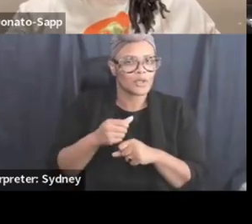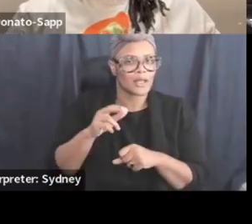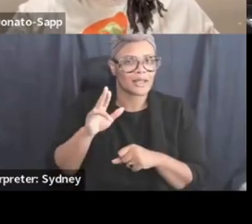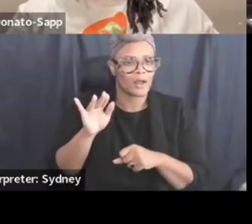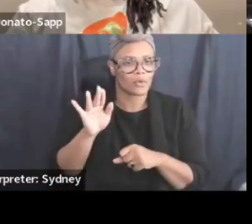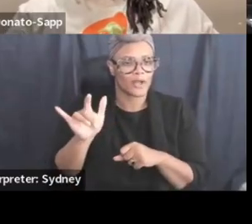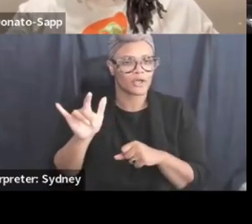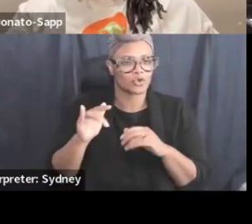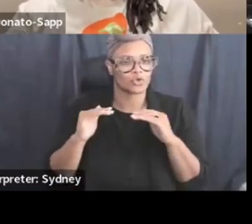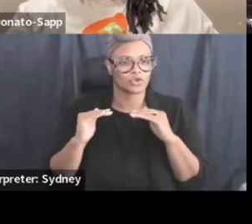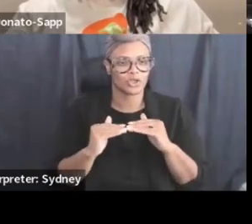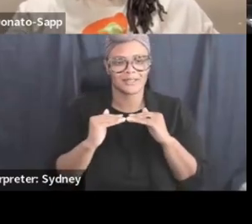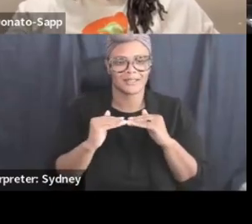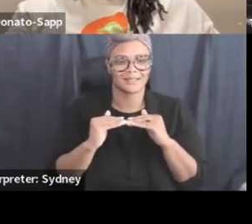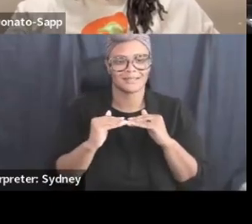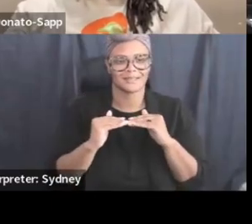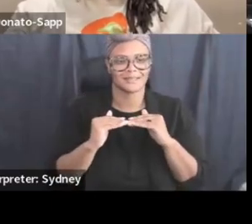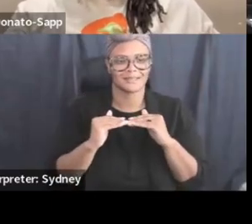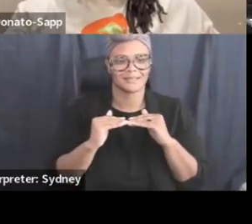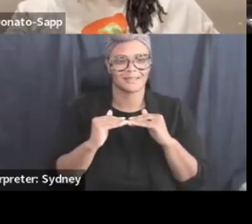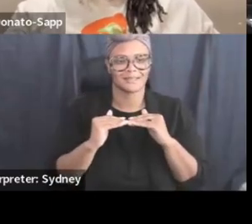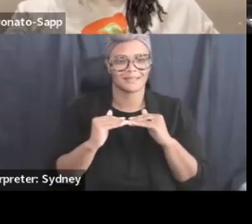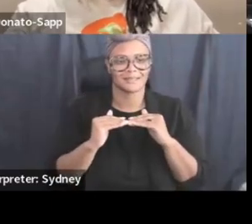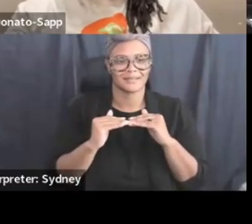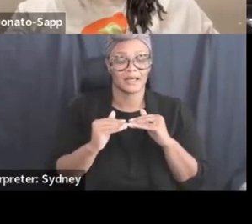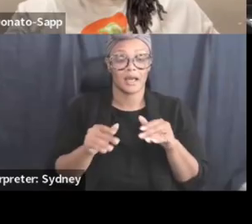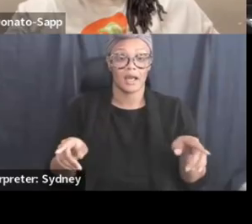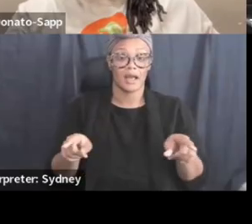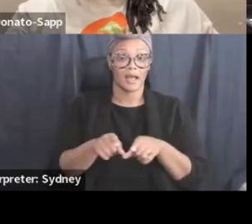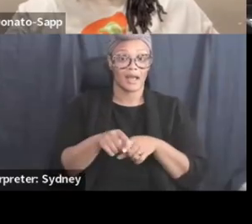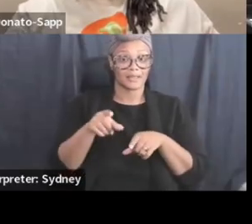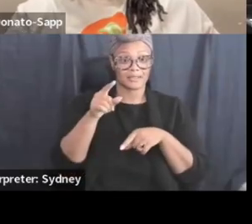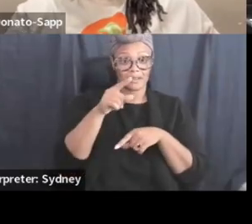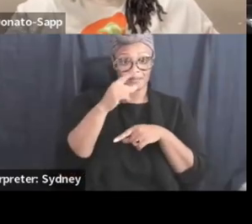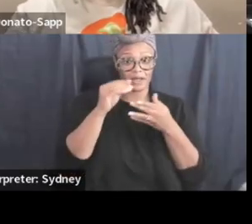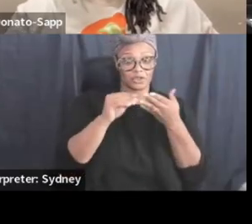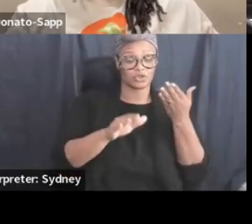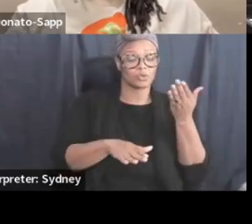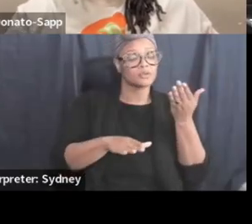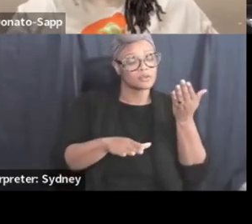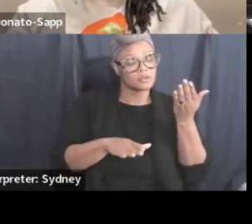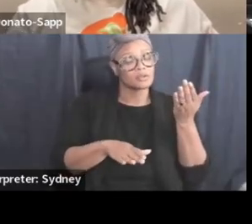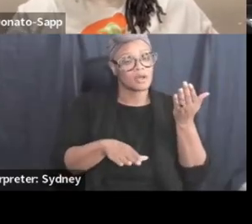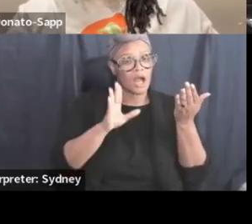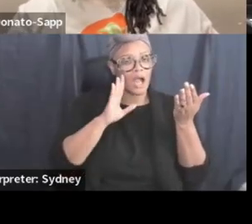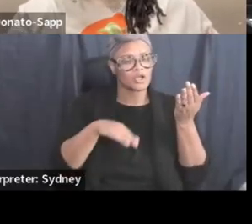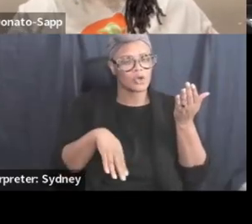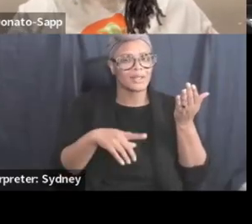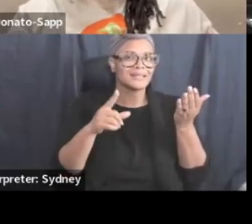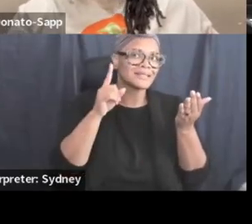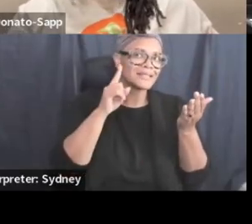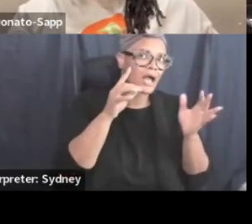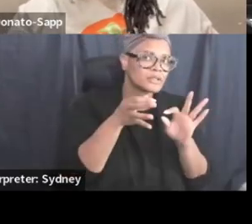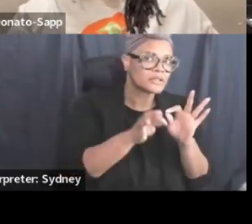me as a black student, I know this sounds simple, but it is a constant miss for so many educators.